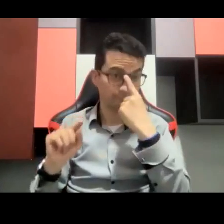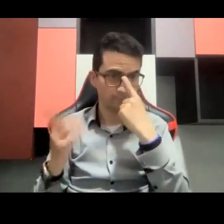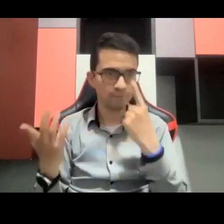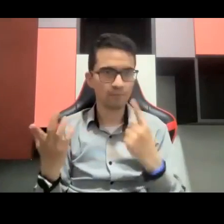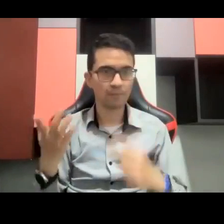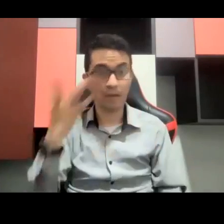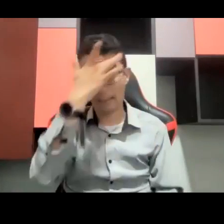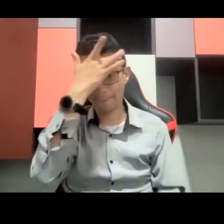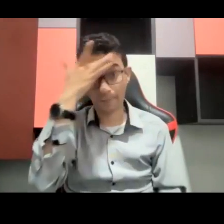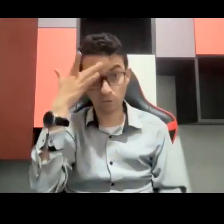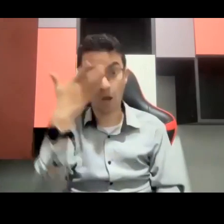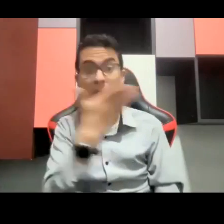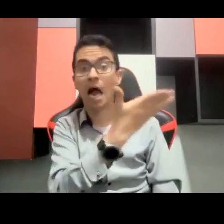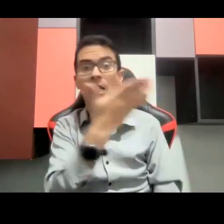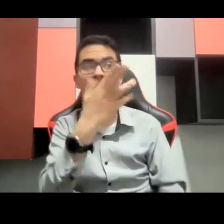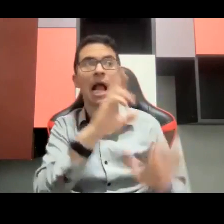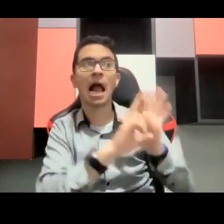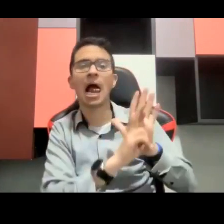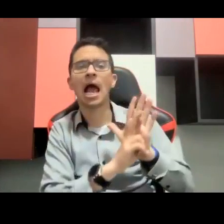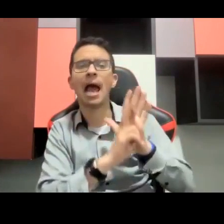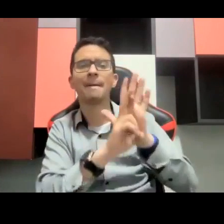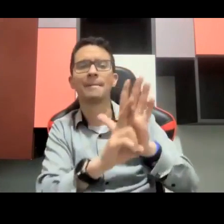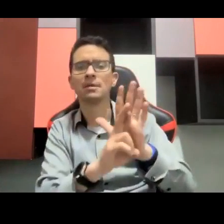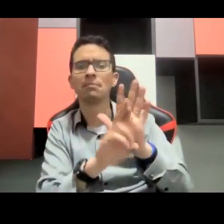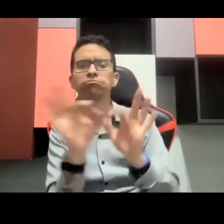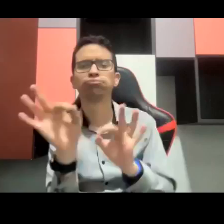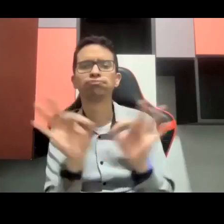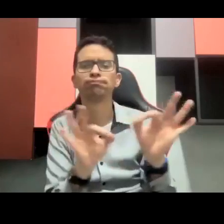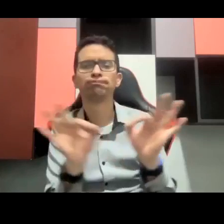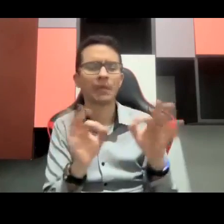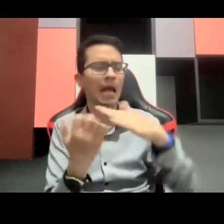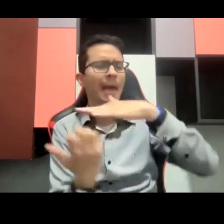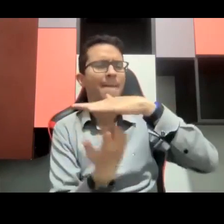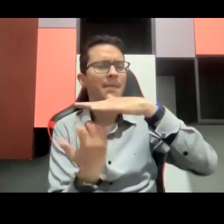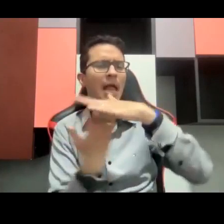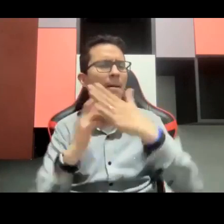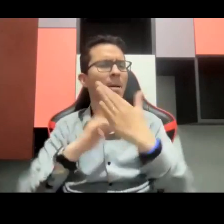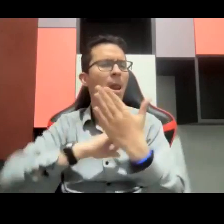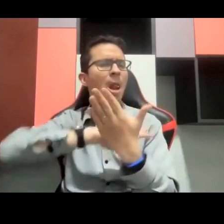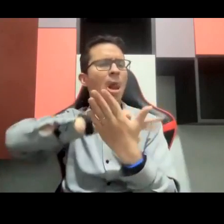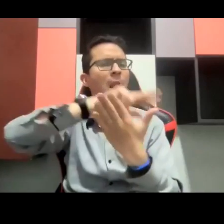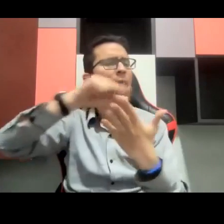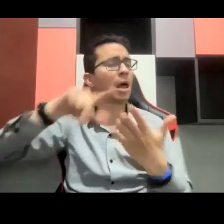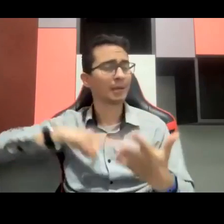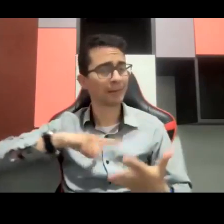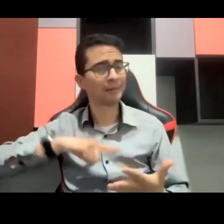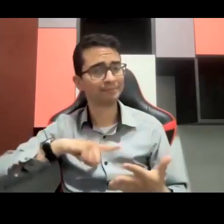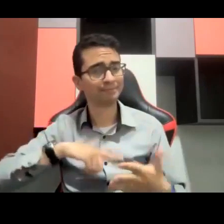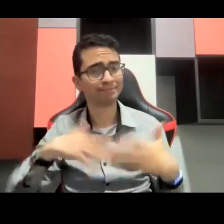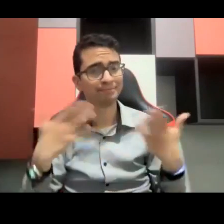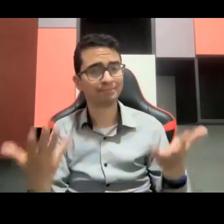of. of organizations of organizations, first of organizations organizations. First, what emerged, well. , was a joint of us